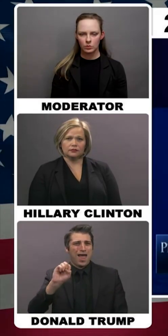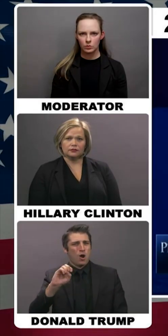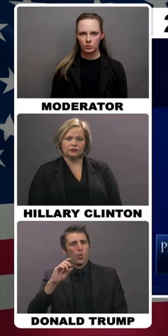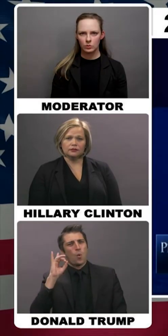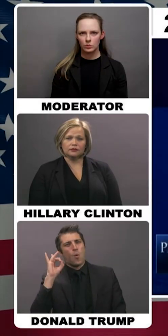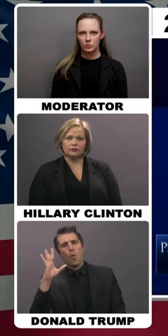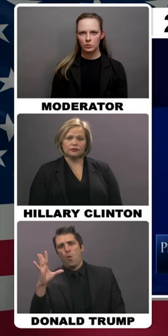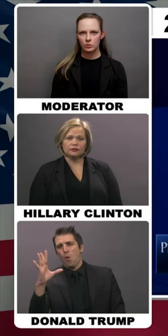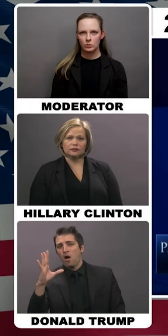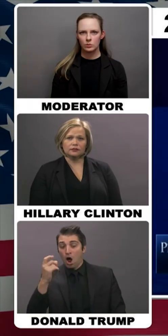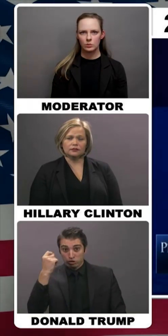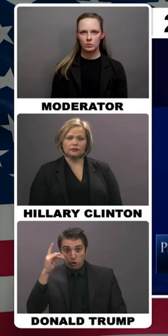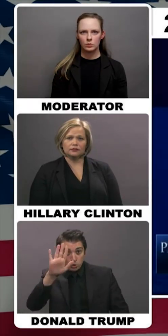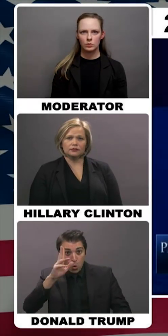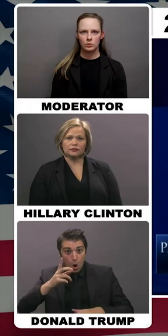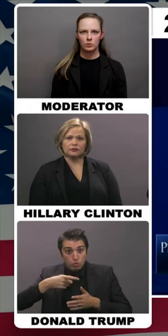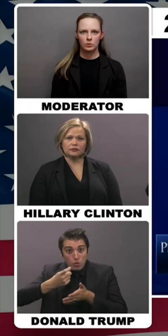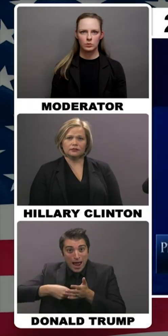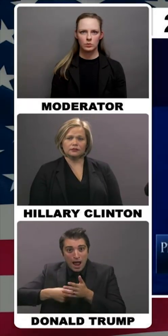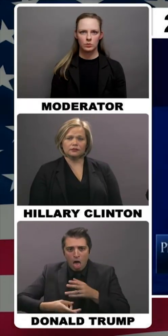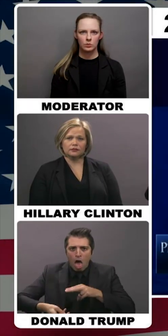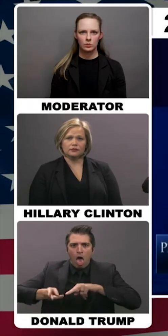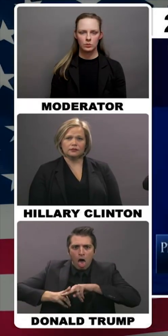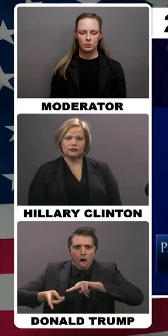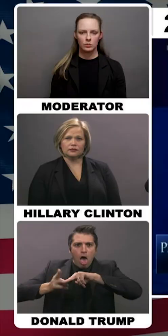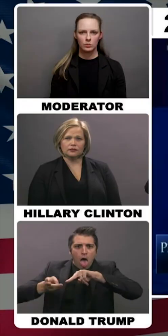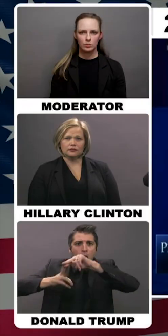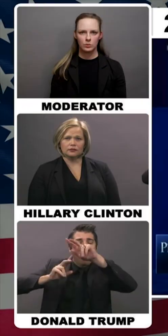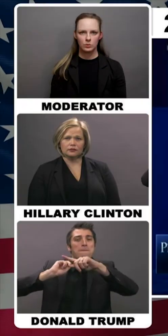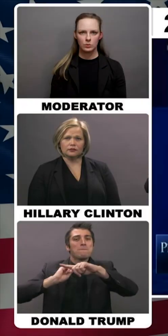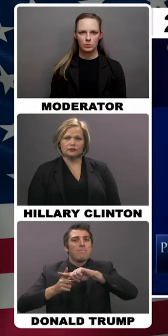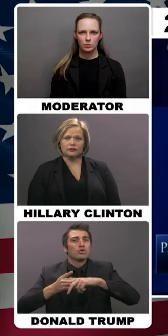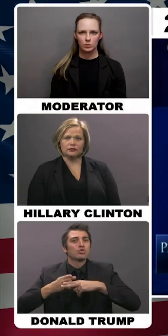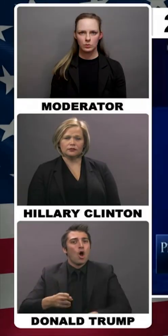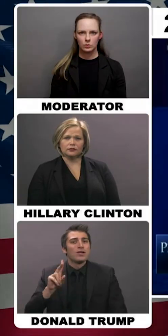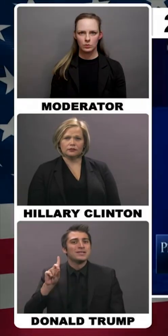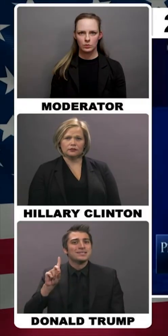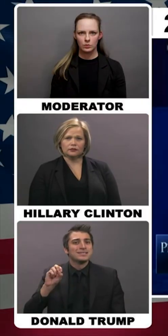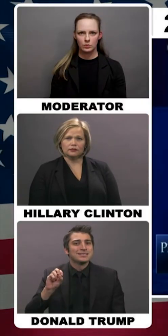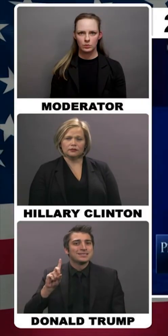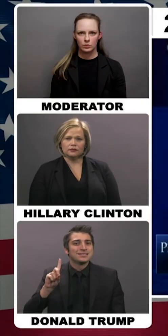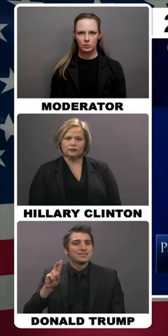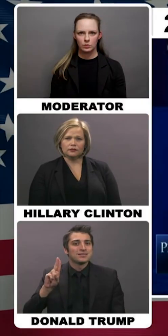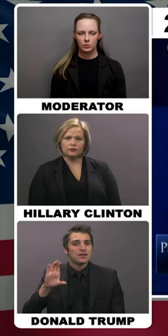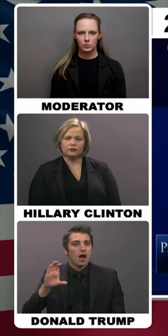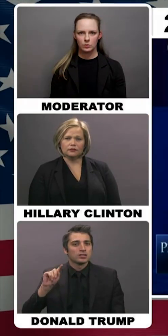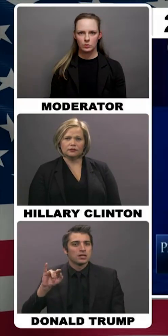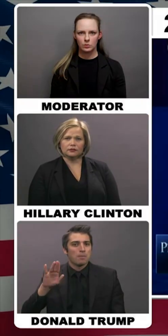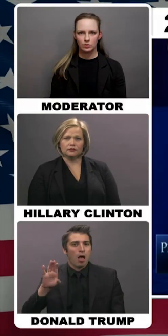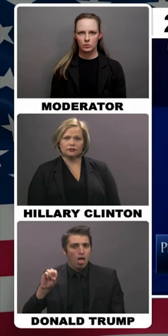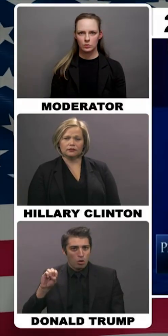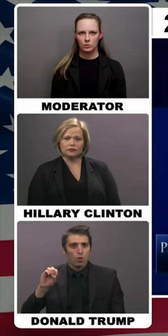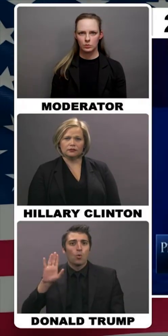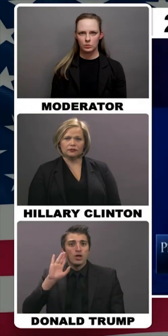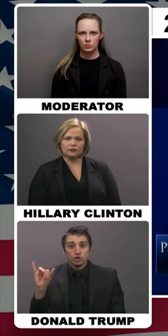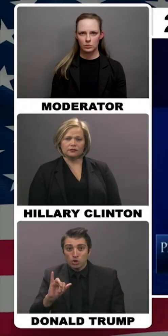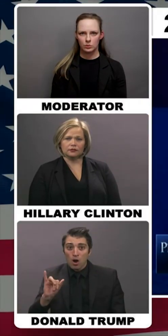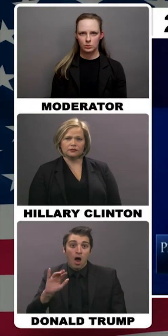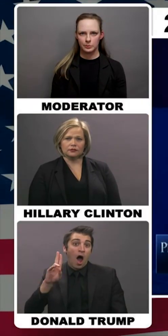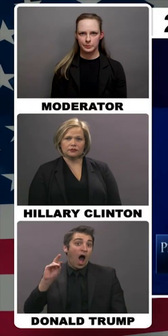that nobody's ever believed, but your deductibles are going up so that unless you get hit by a truck, you're never gonna be able to use it.